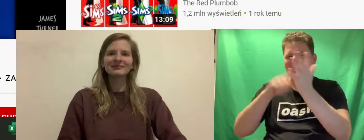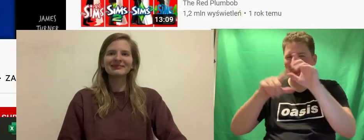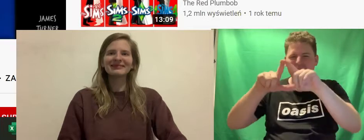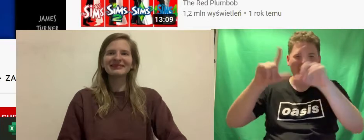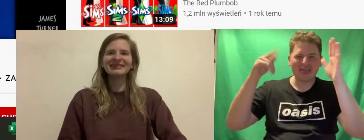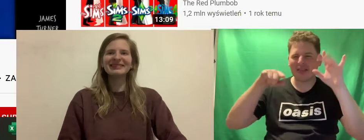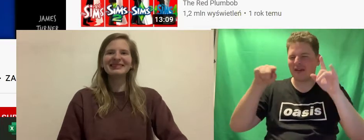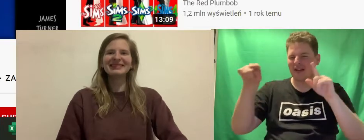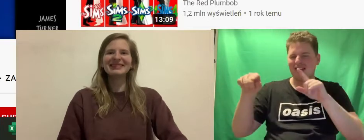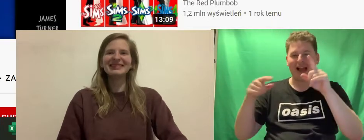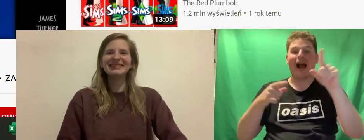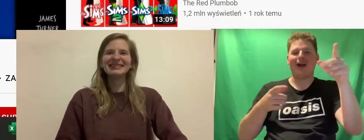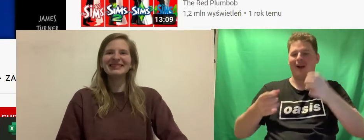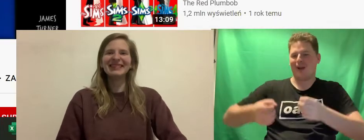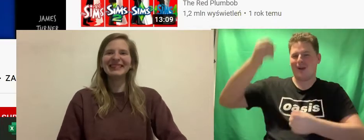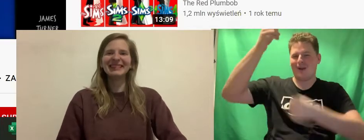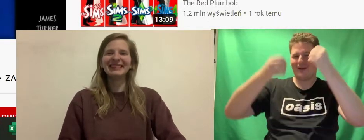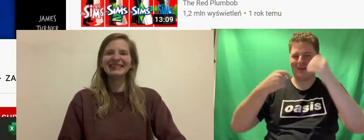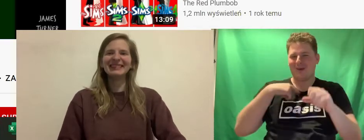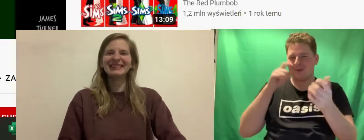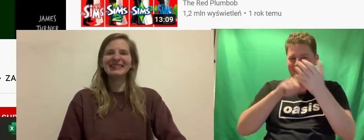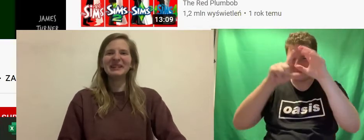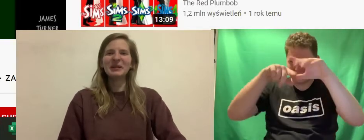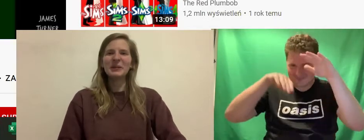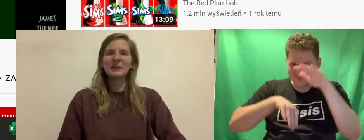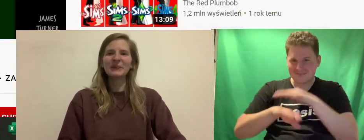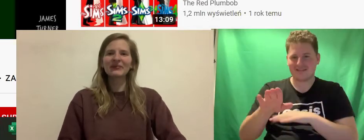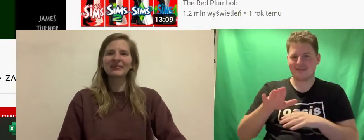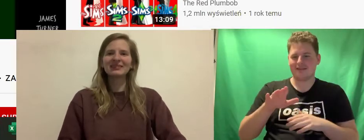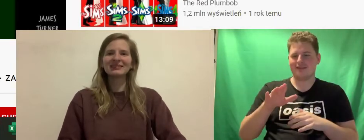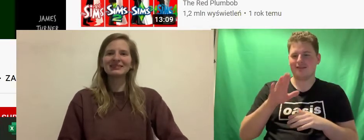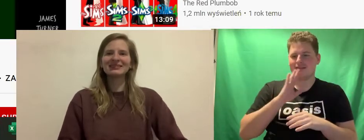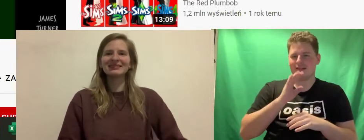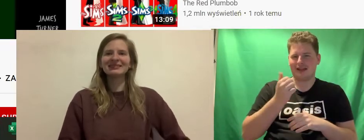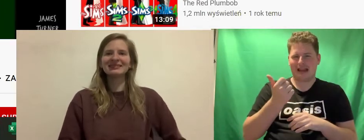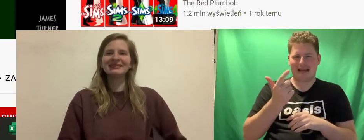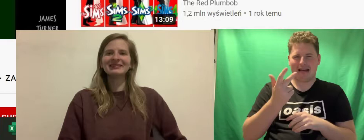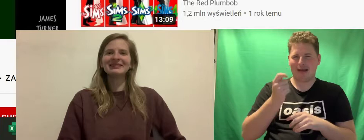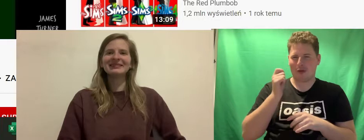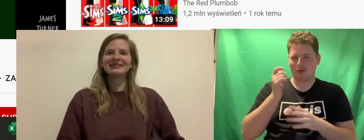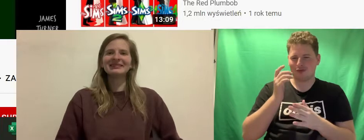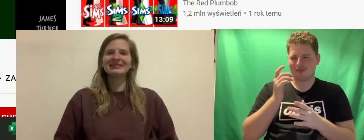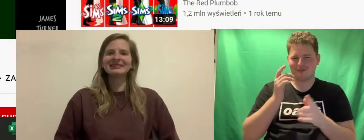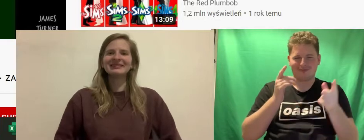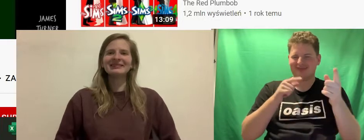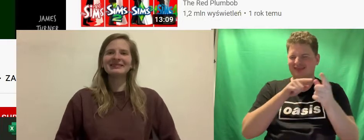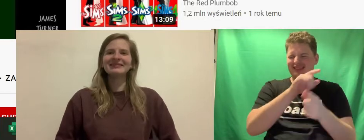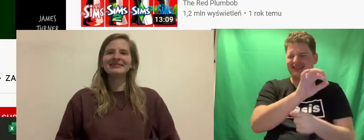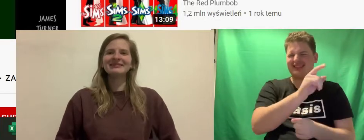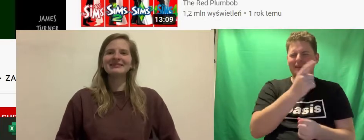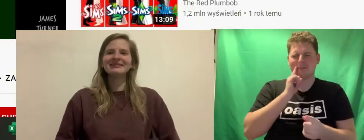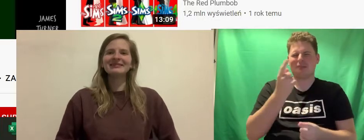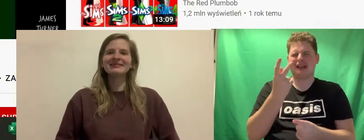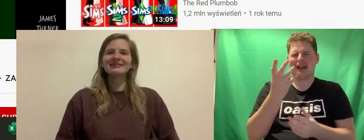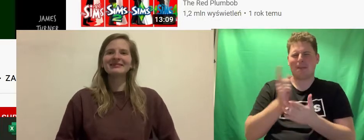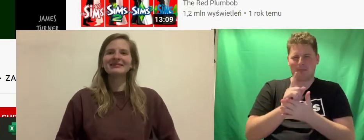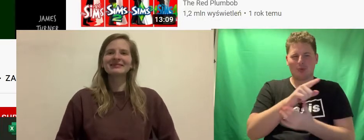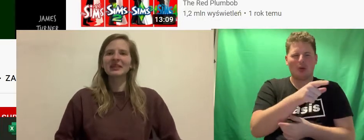A: I chose a map - deserts and I did not know what was waiting for me there, I chose families where my hands are falling off